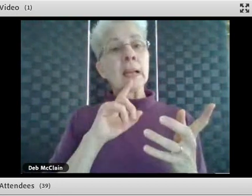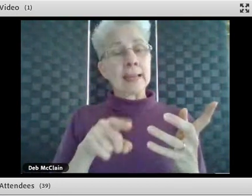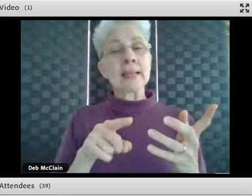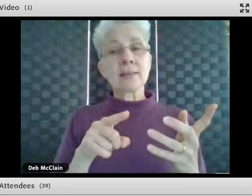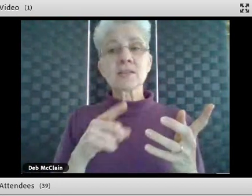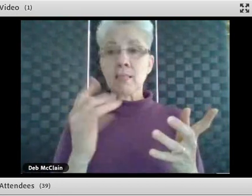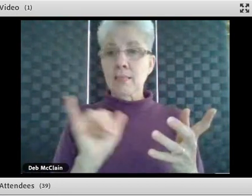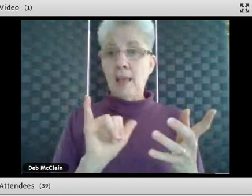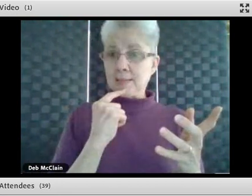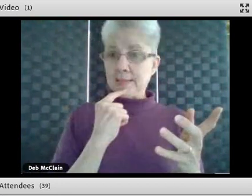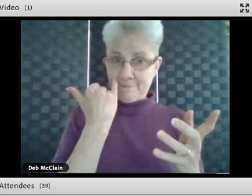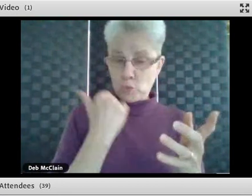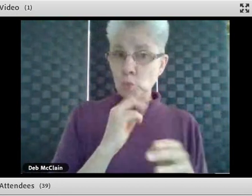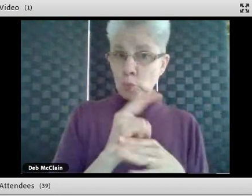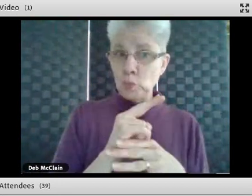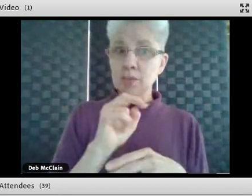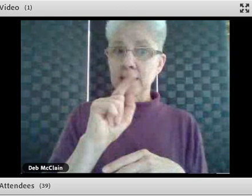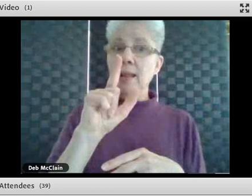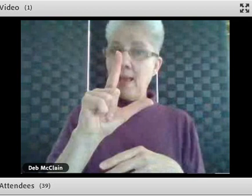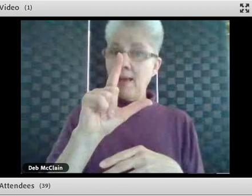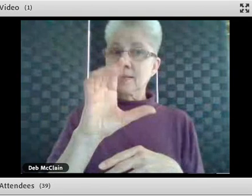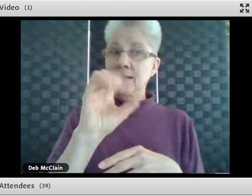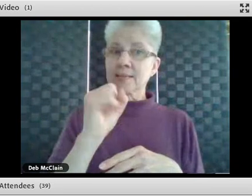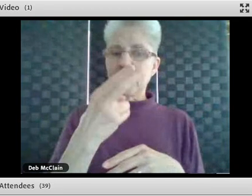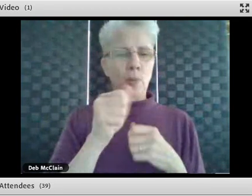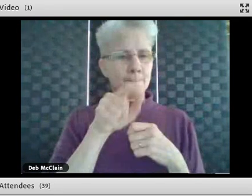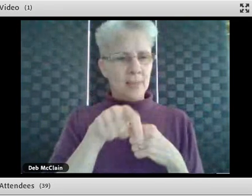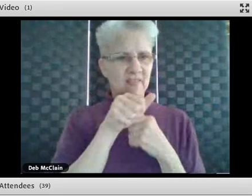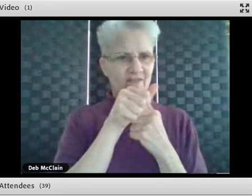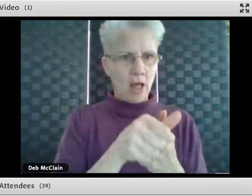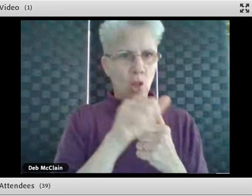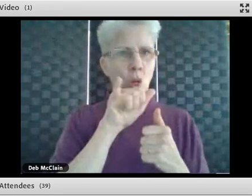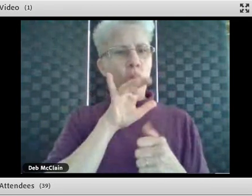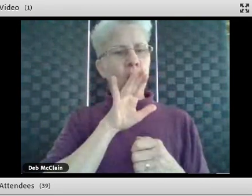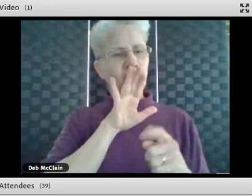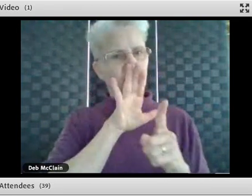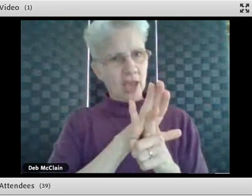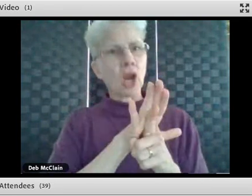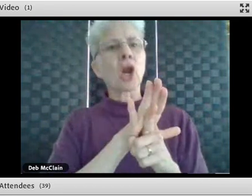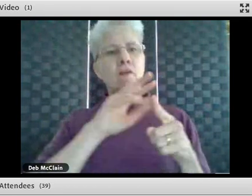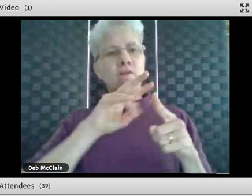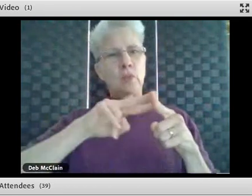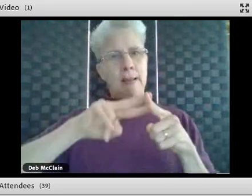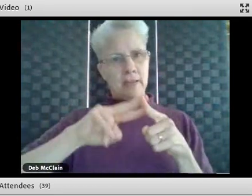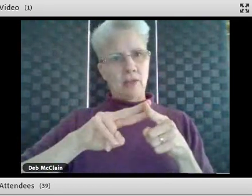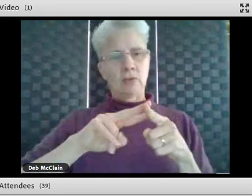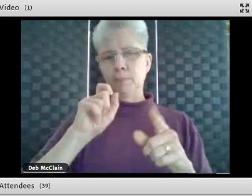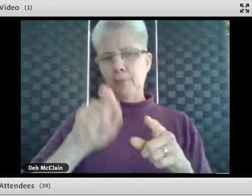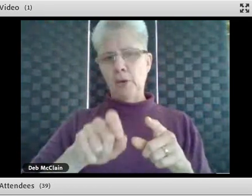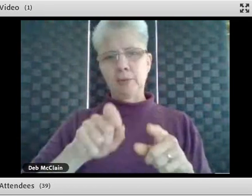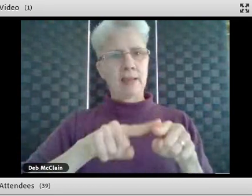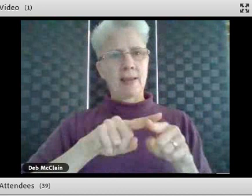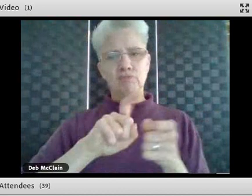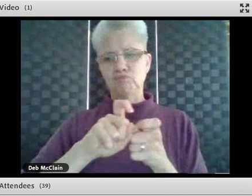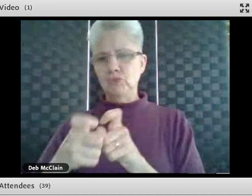Like I said, if you're using LCSH, you do have to use the terms that it says to use, period. Okay?